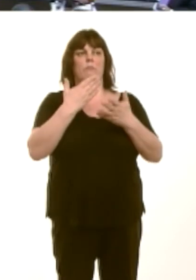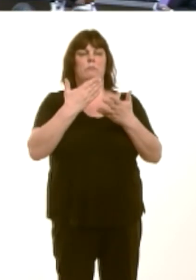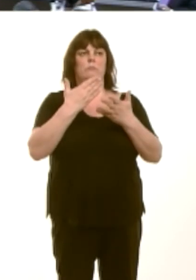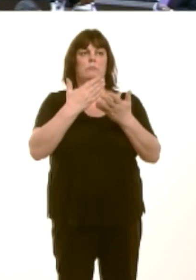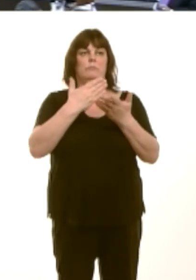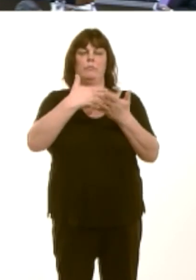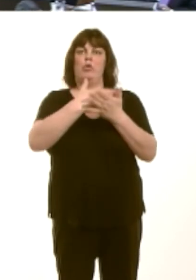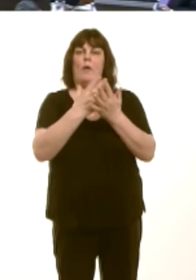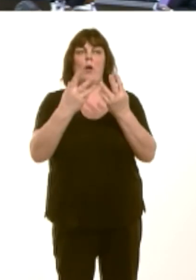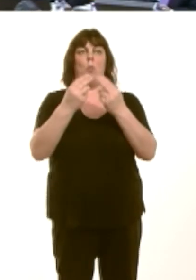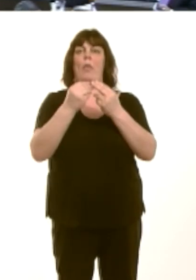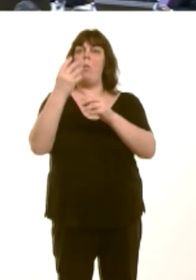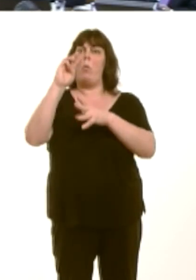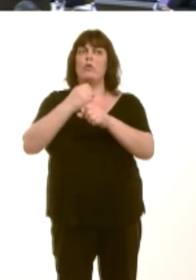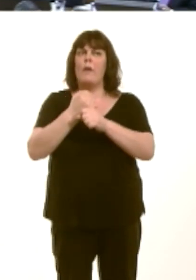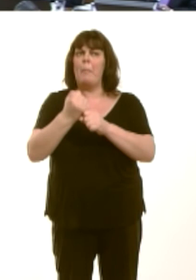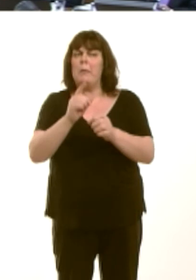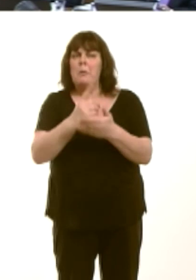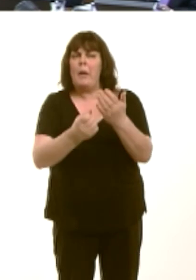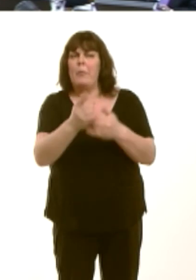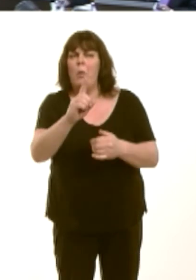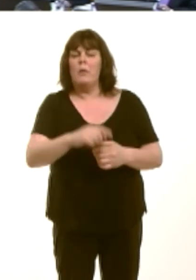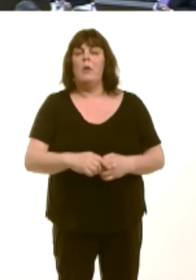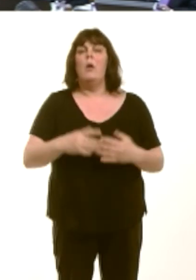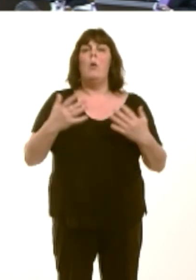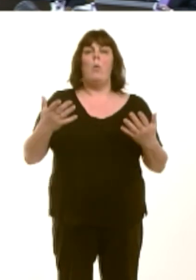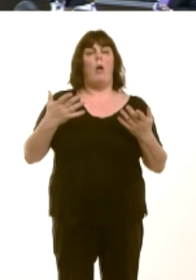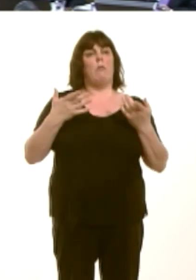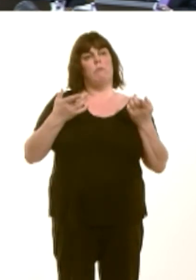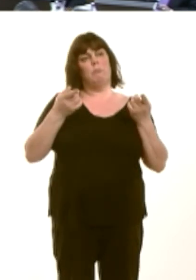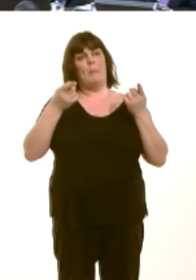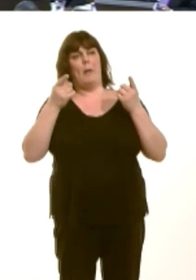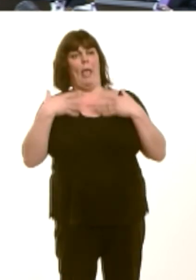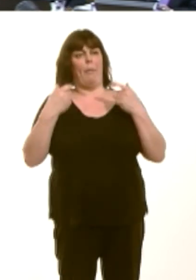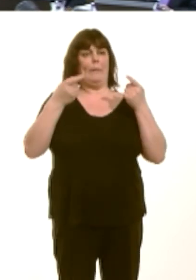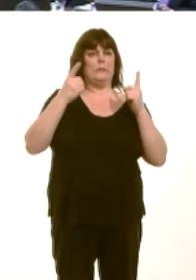Carwyn Jones: These are matters that the Minister will be keeping under consideration.